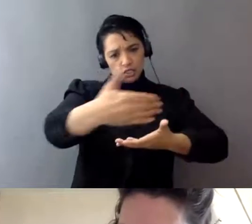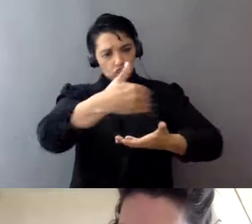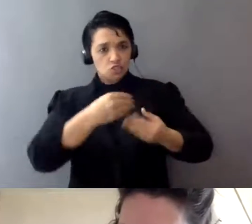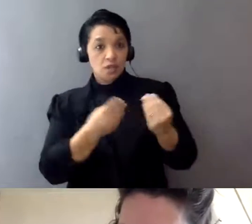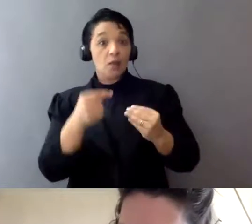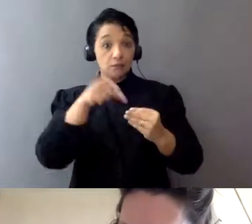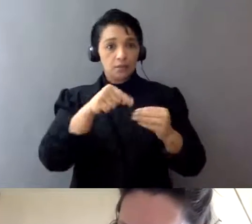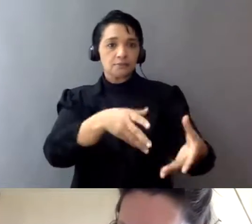data.